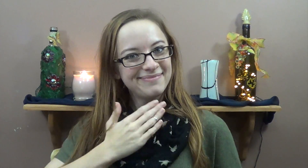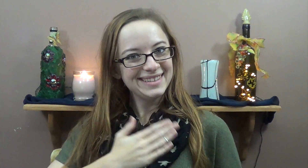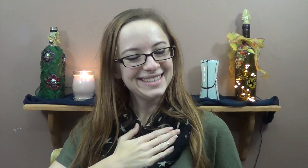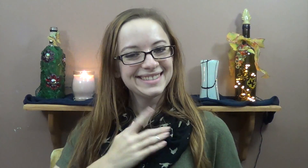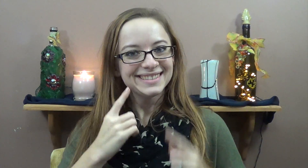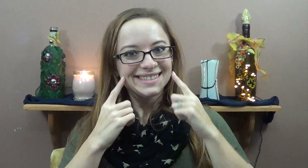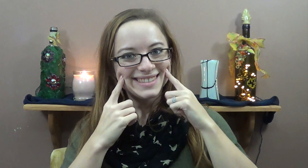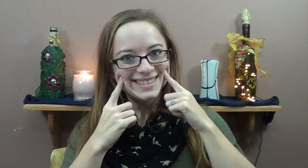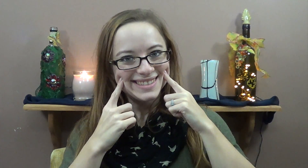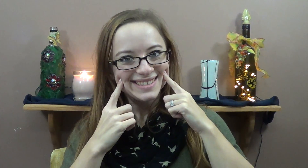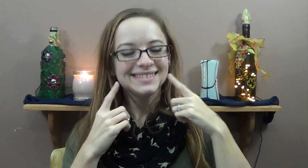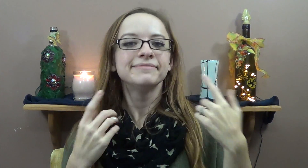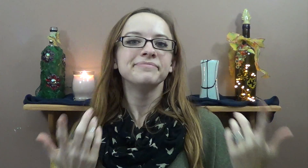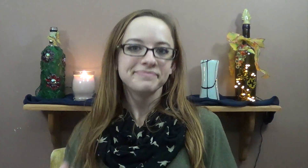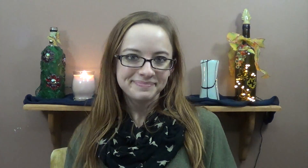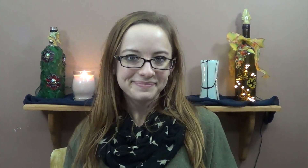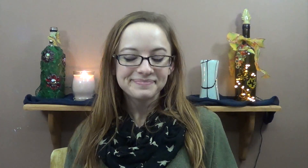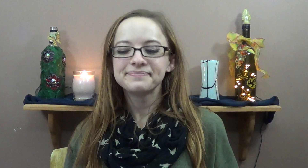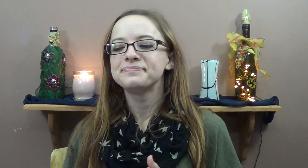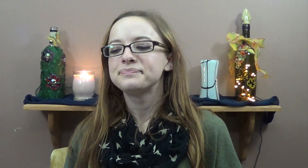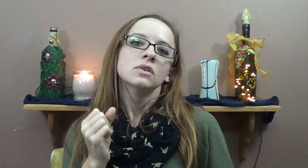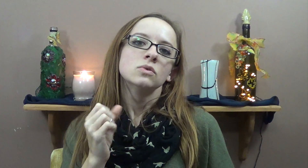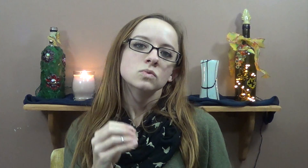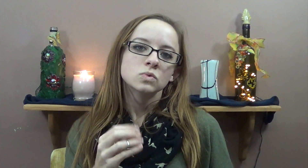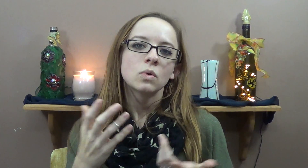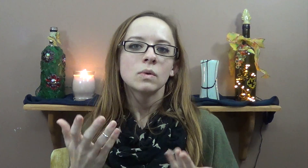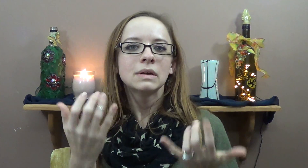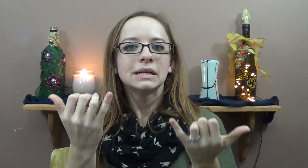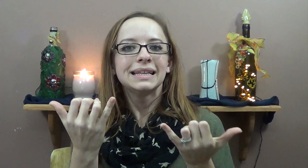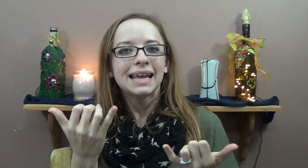So it's important to show I'm happy. So,